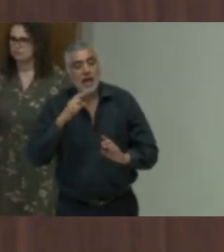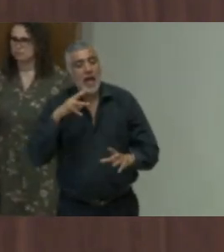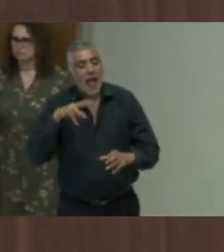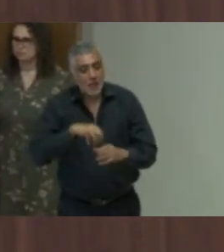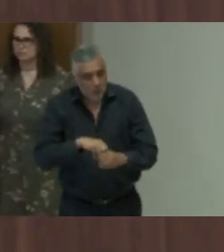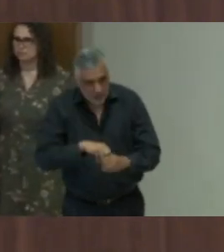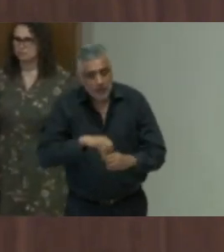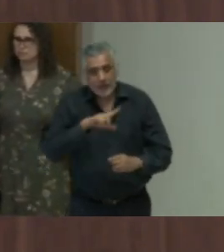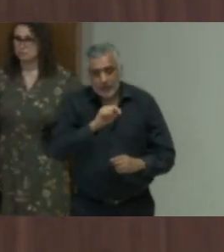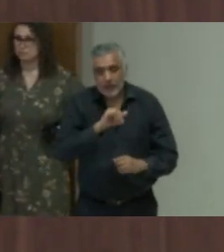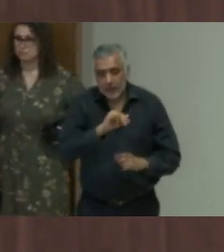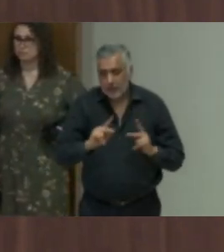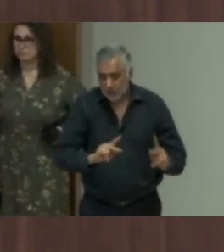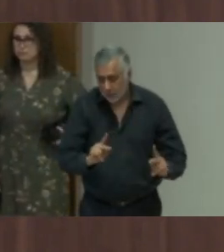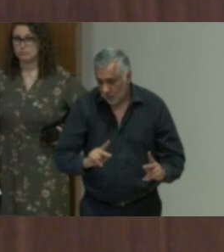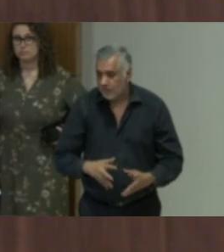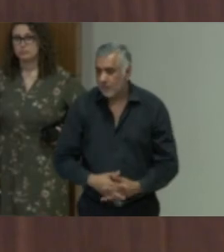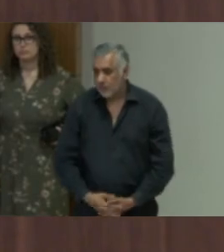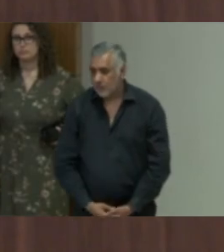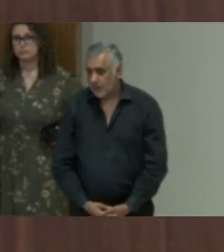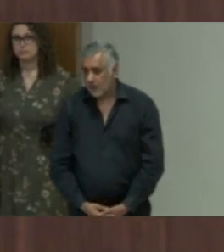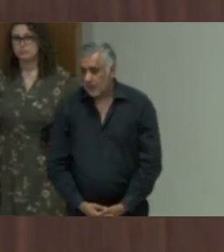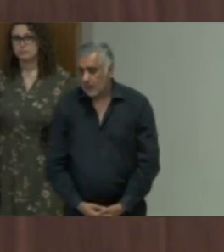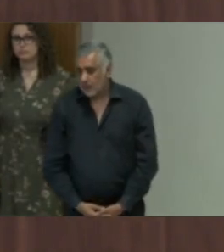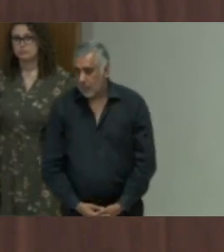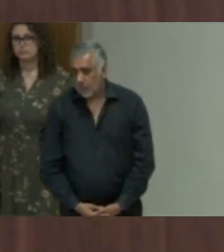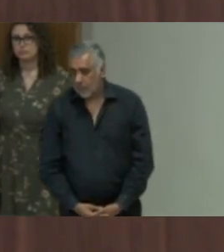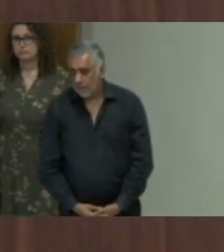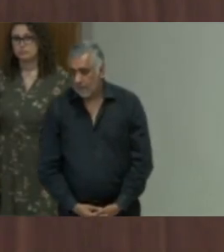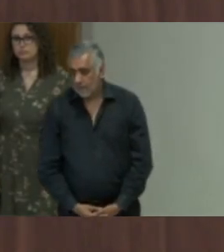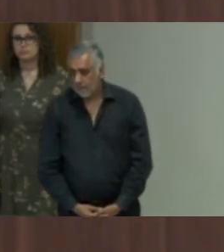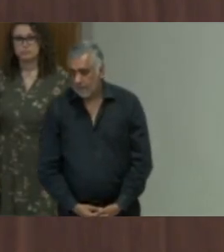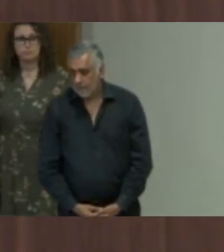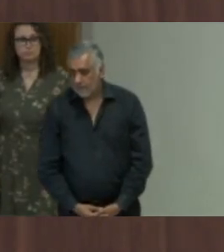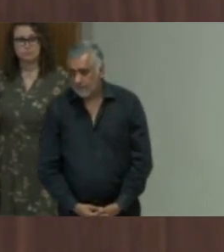Lay people in church structures. Thank you.